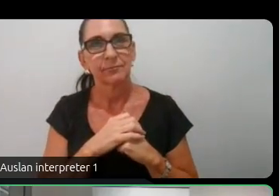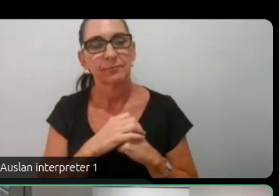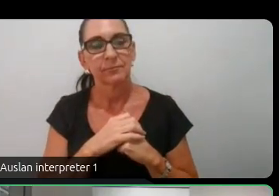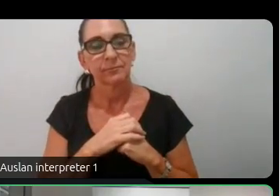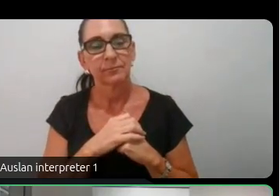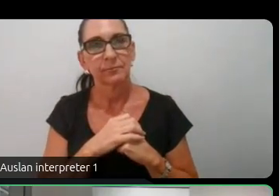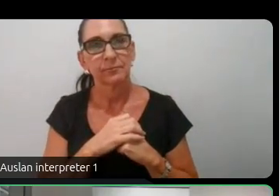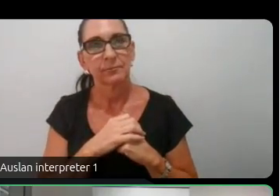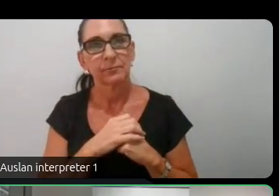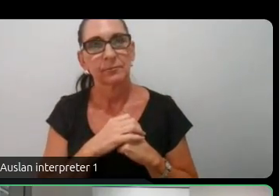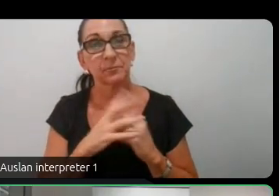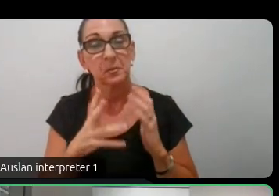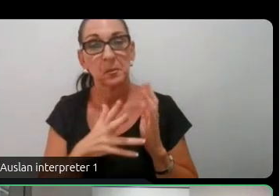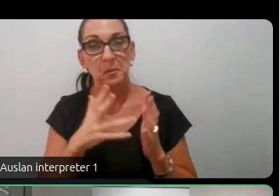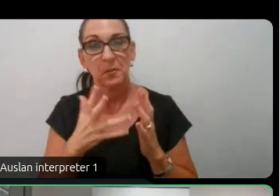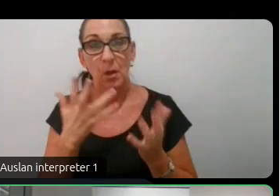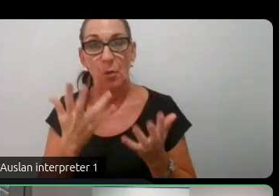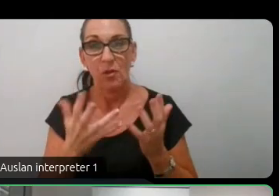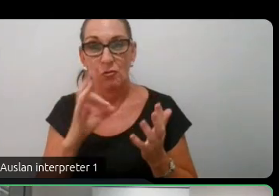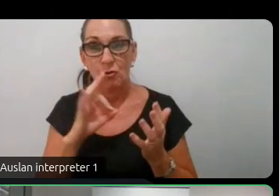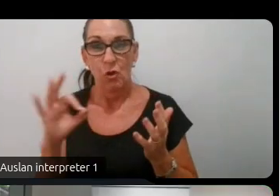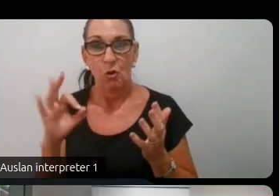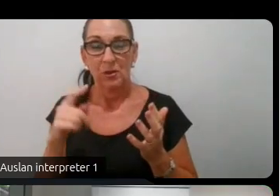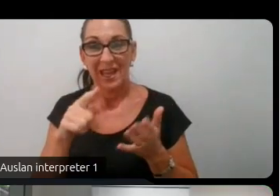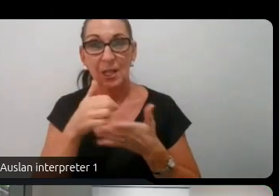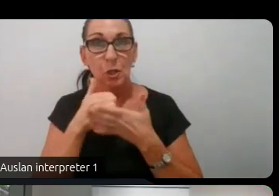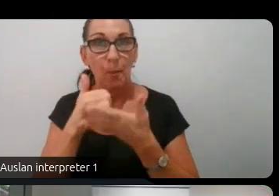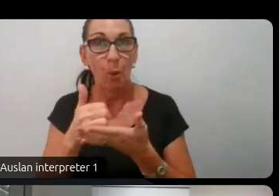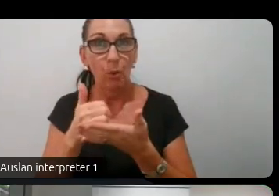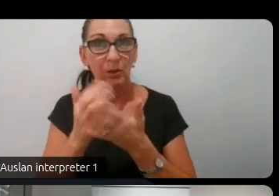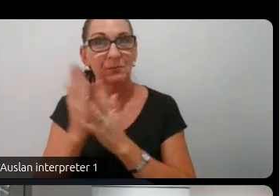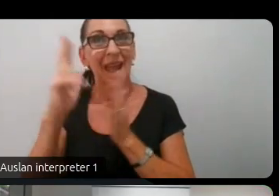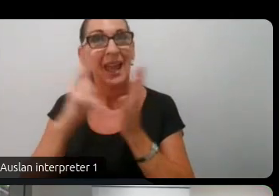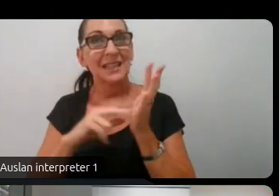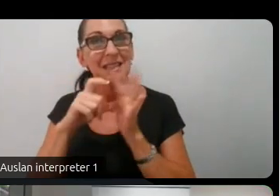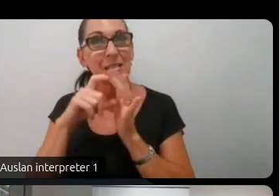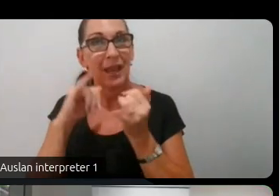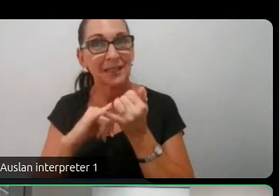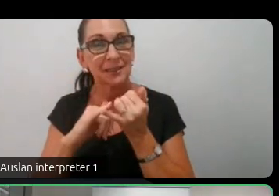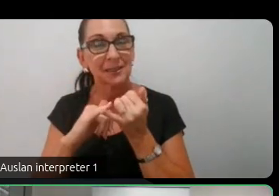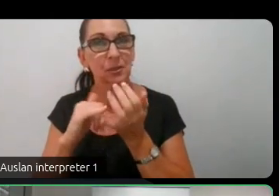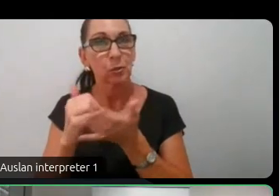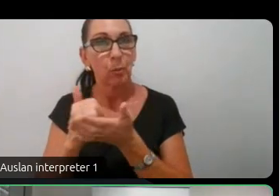uh whether or not a support is or is not NDIS support comes from currently uh some transitional